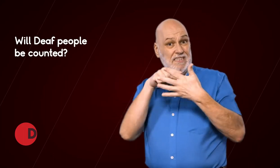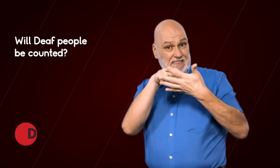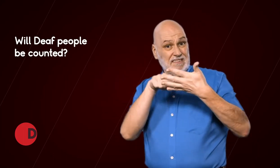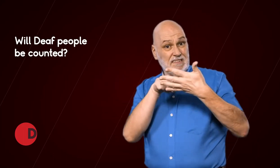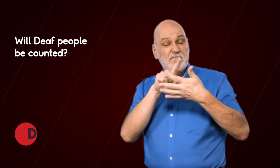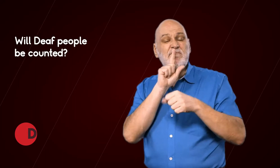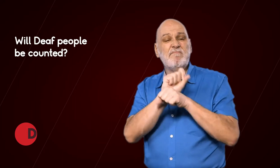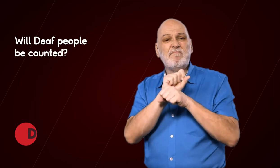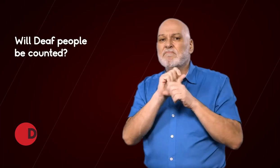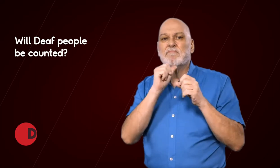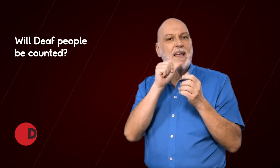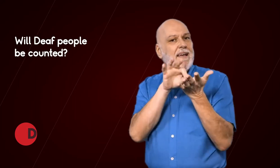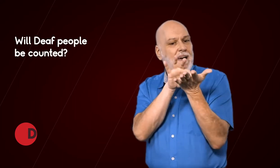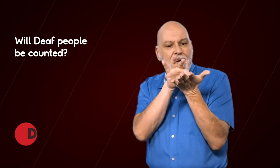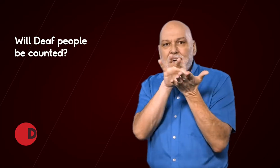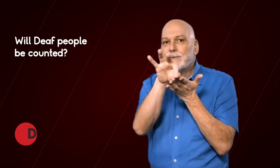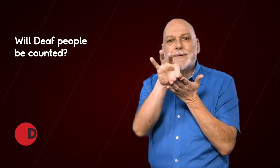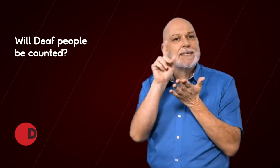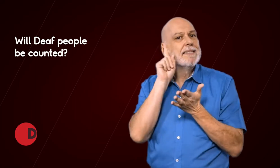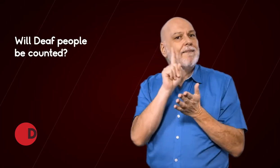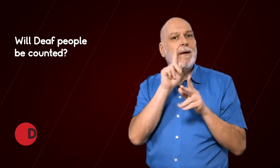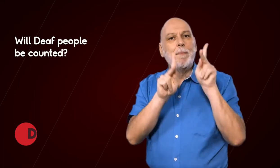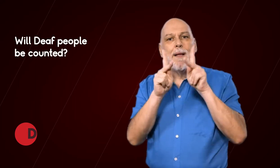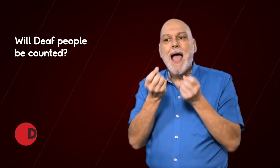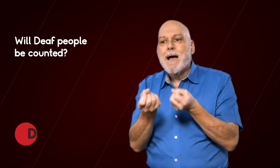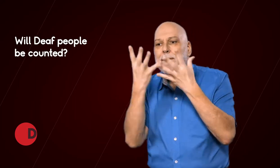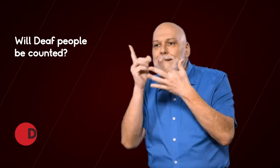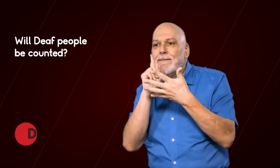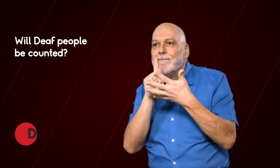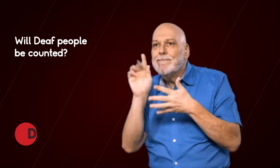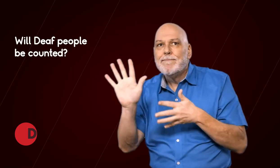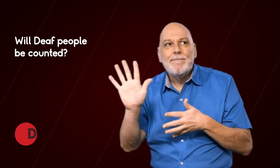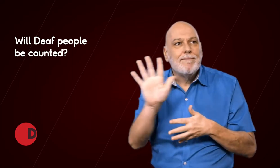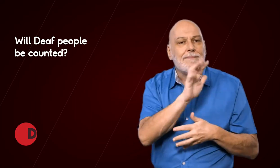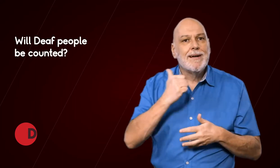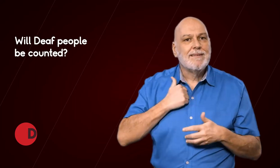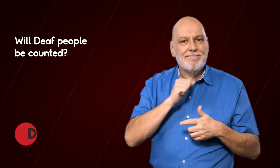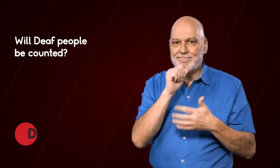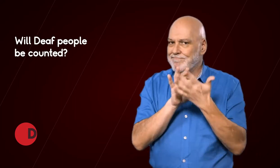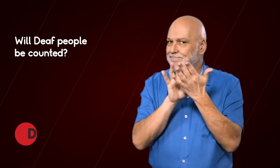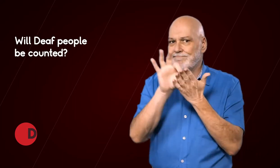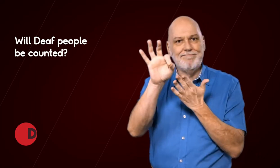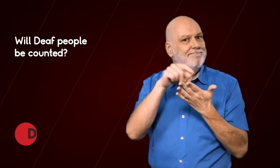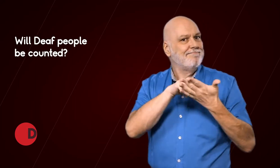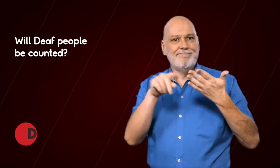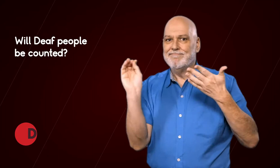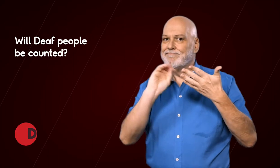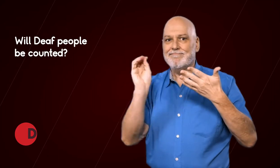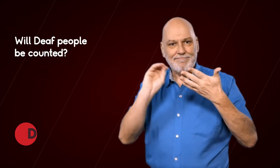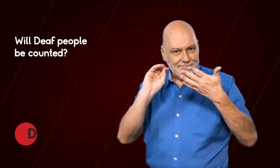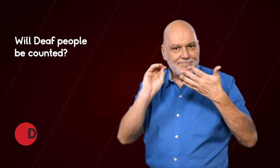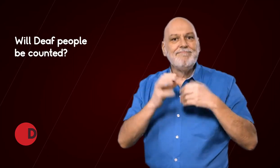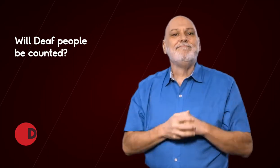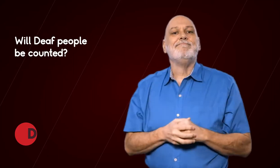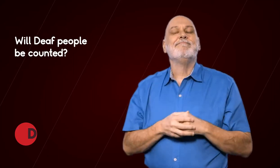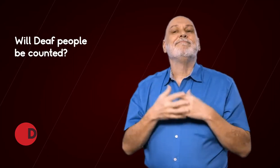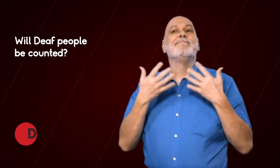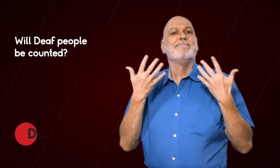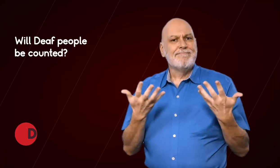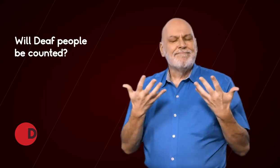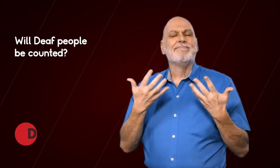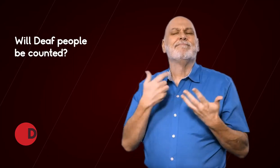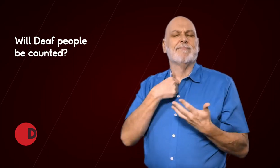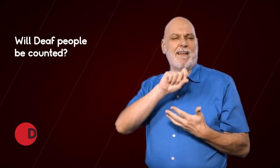The Census had not counted Deaf people.